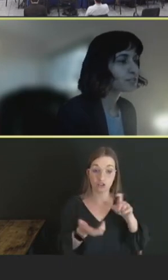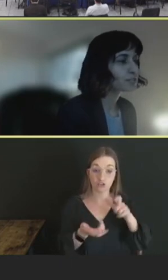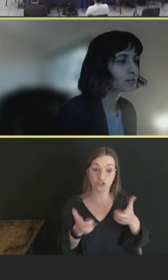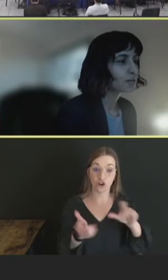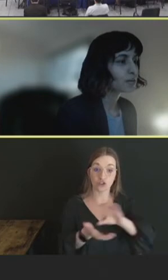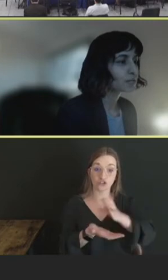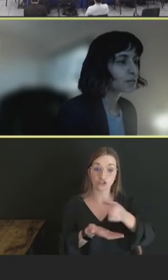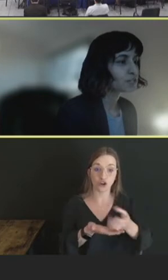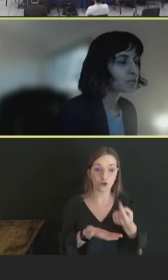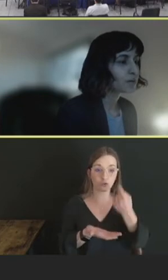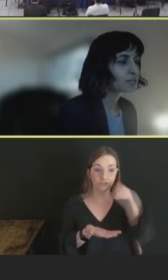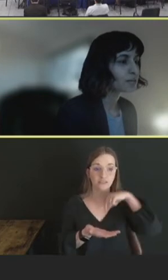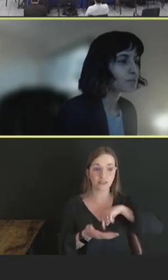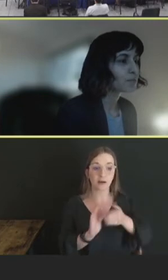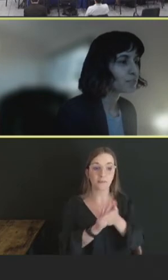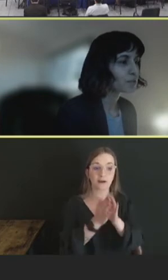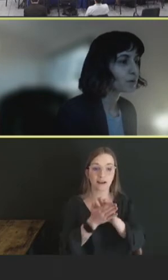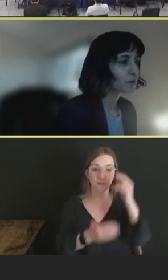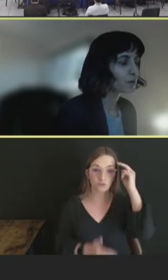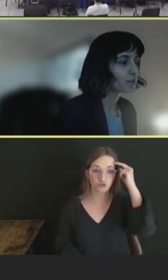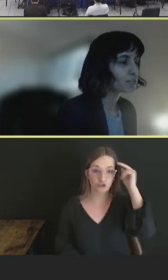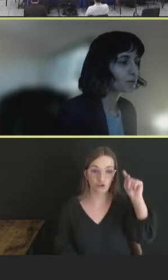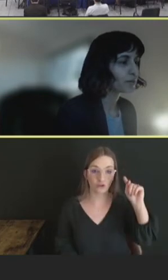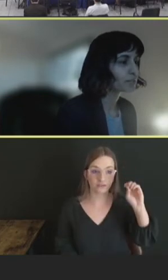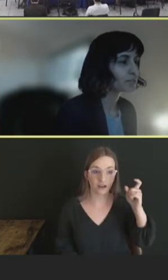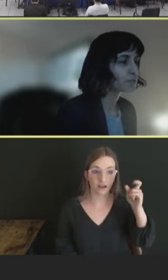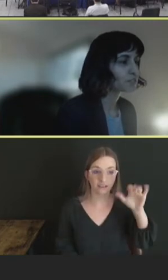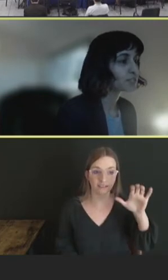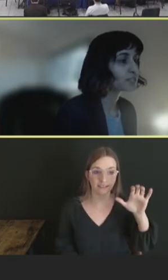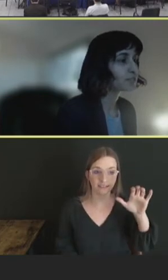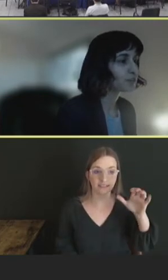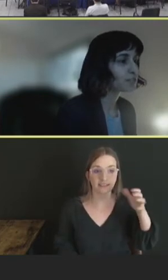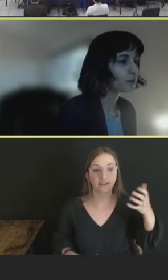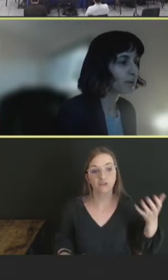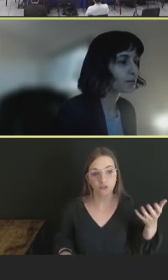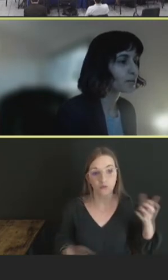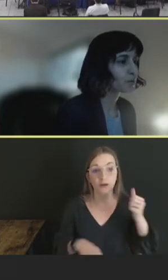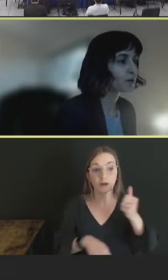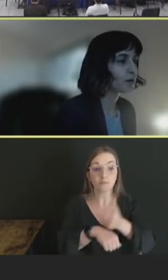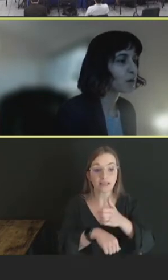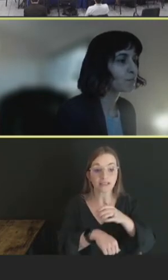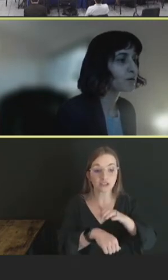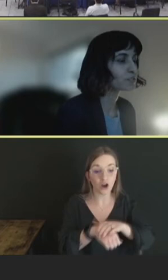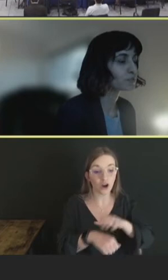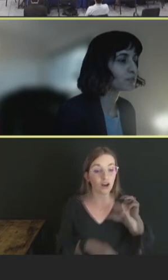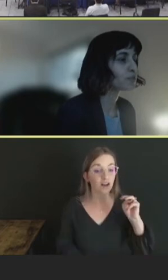is largely based on the methylmercury experience, which is a different organic mercury compound with